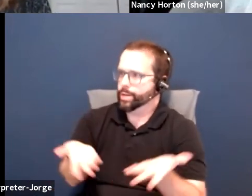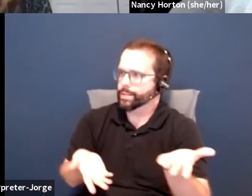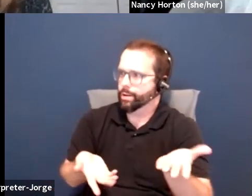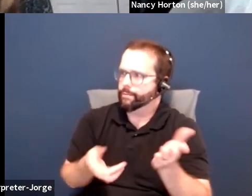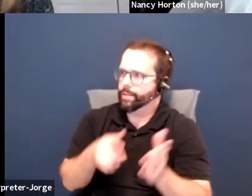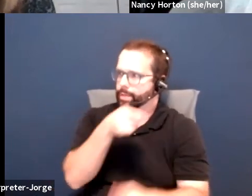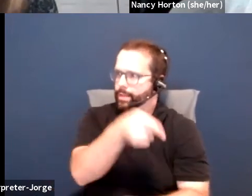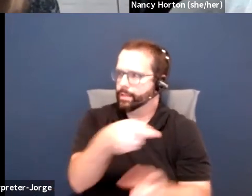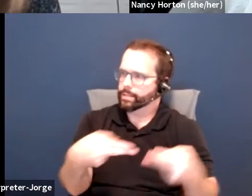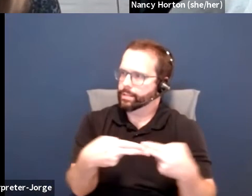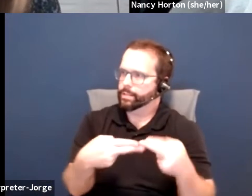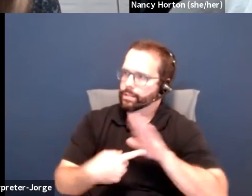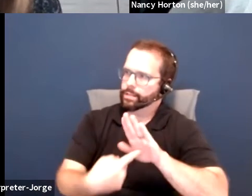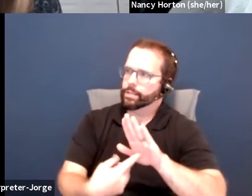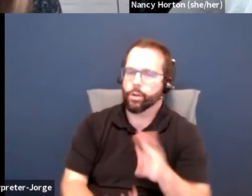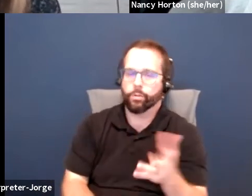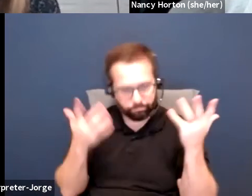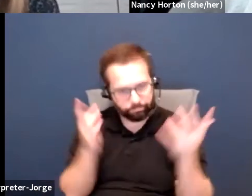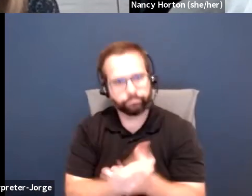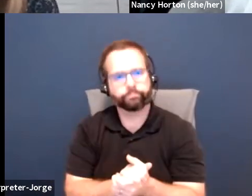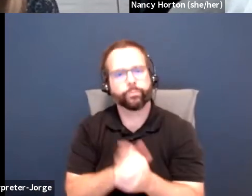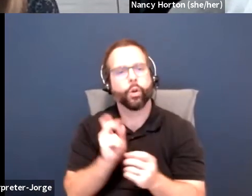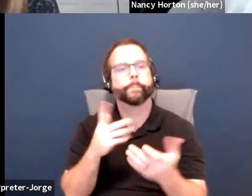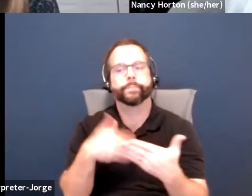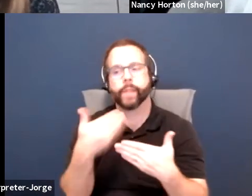that's -- that's kind of the main